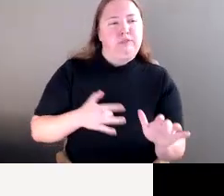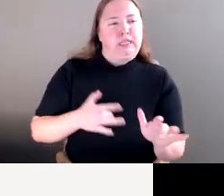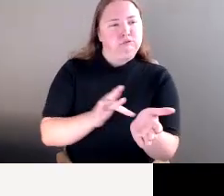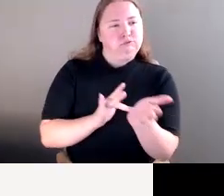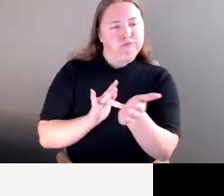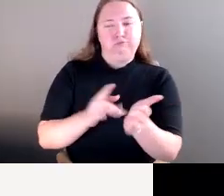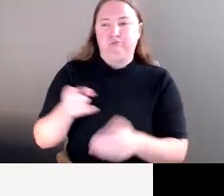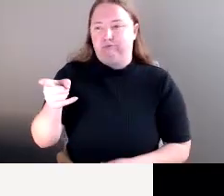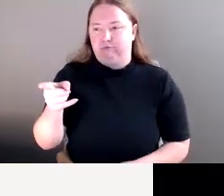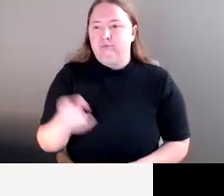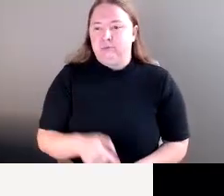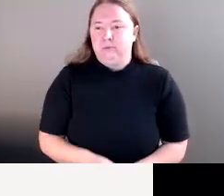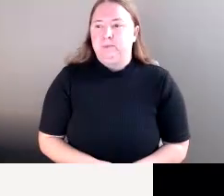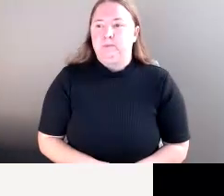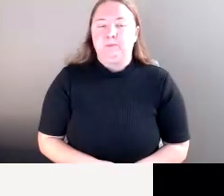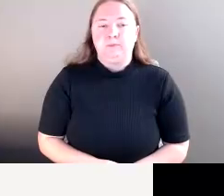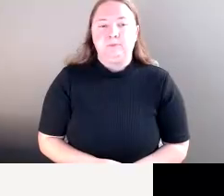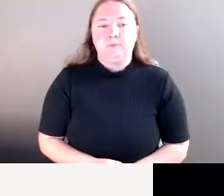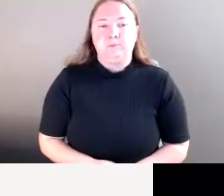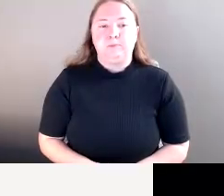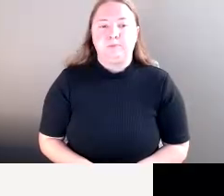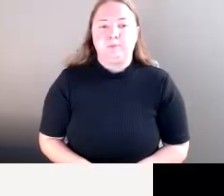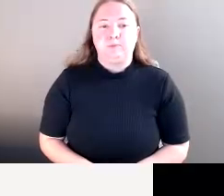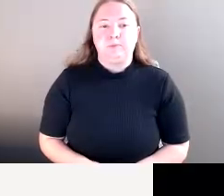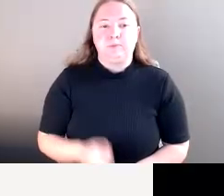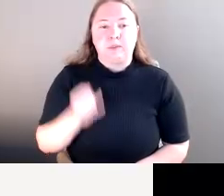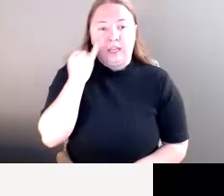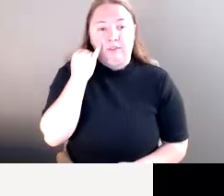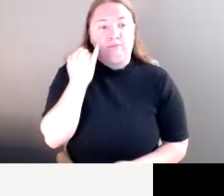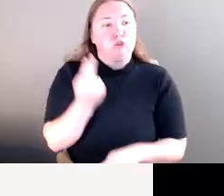If you were using enhanced rubrics as well,